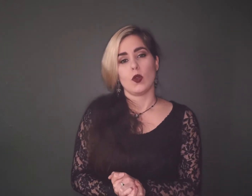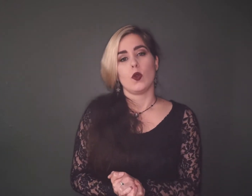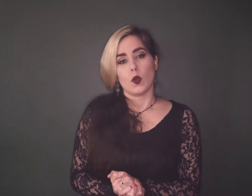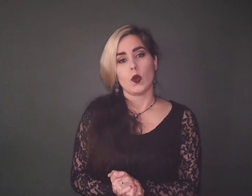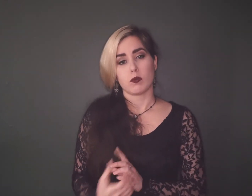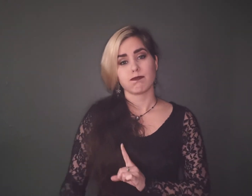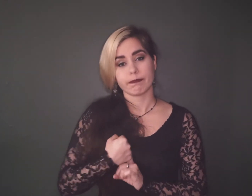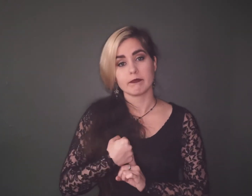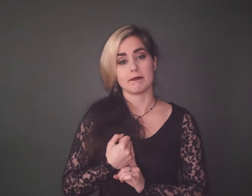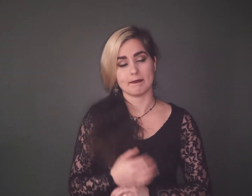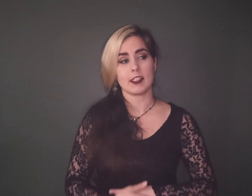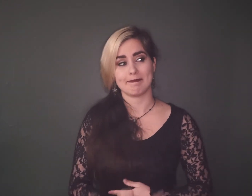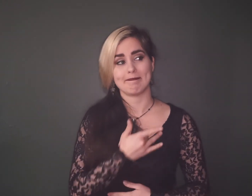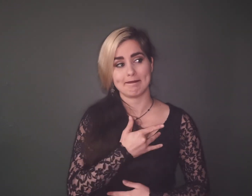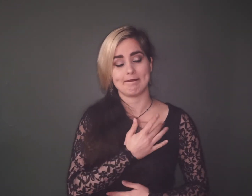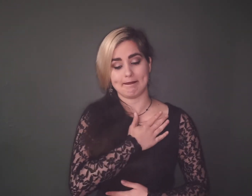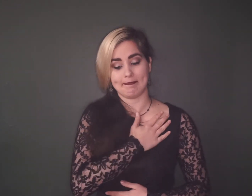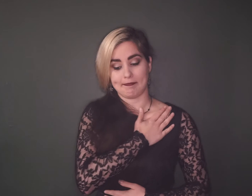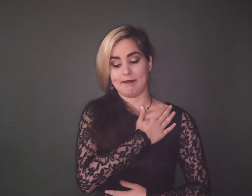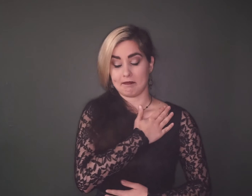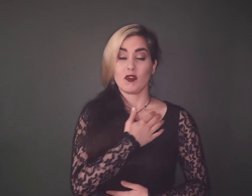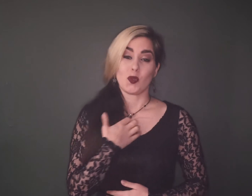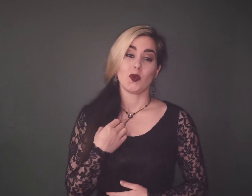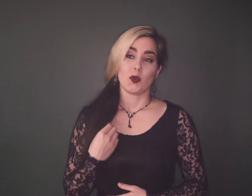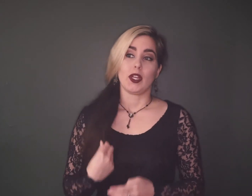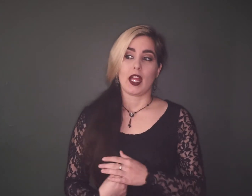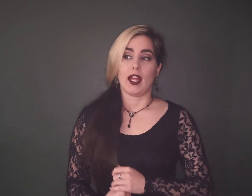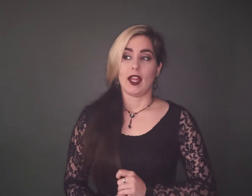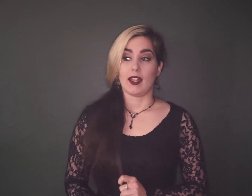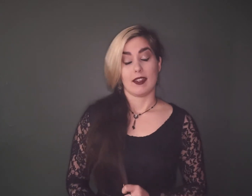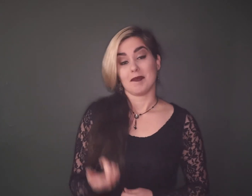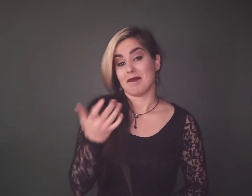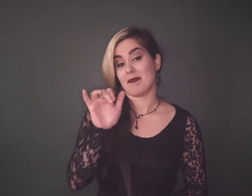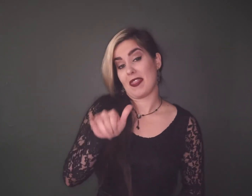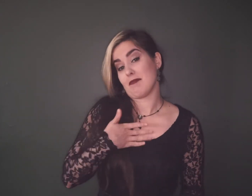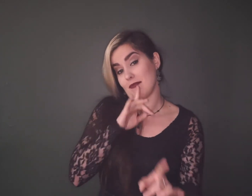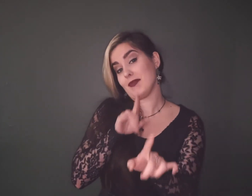...really impacted me. It hurt. Um. Yeah, so that's my answer there.